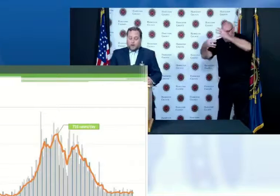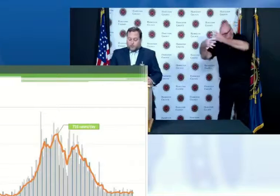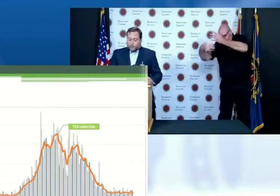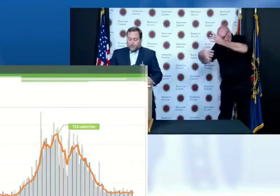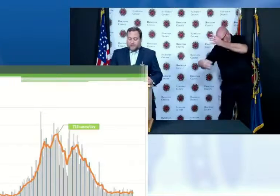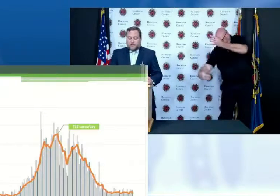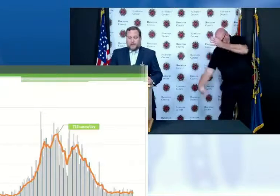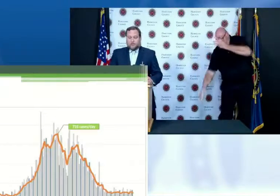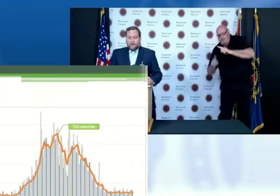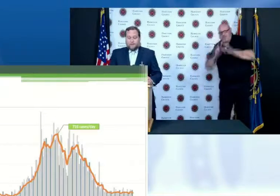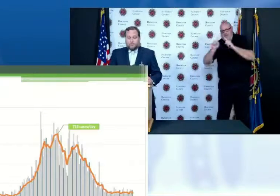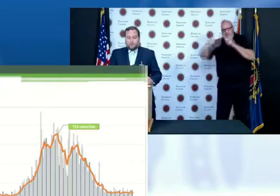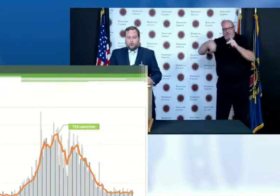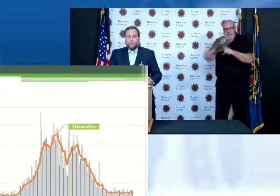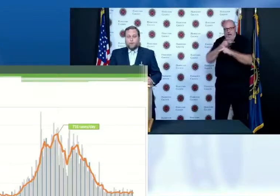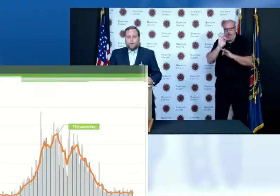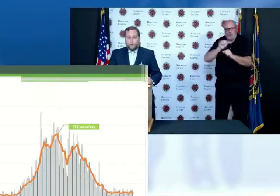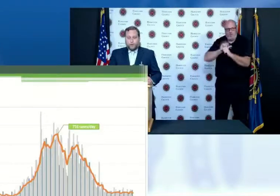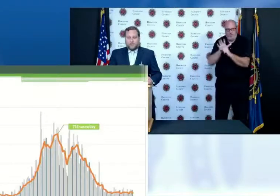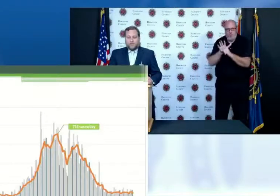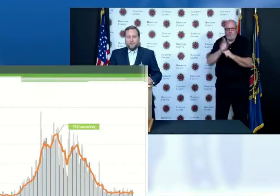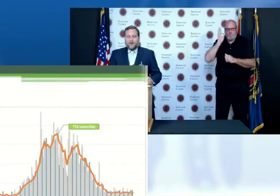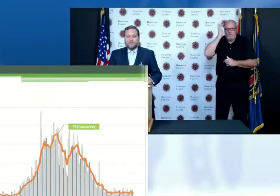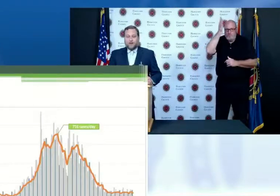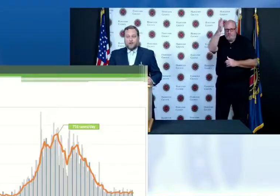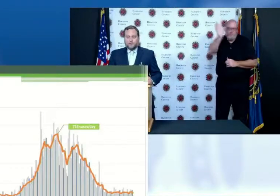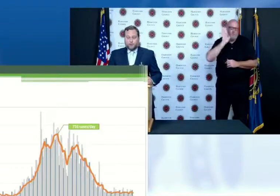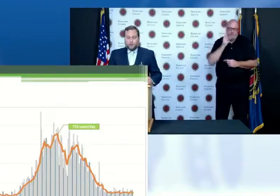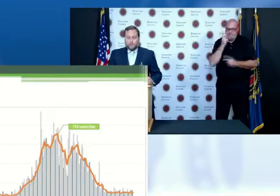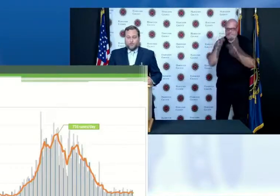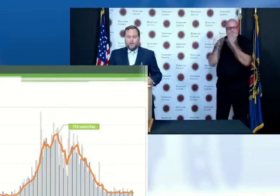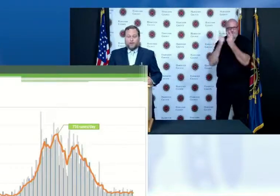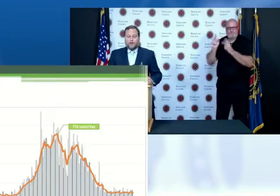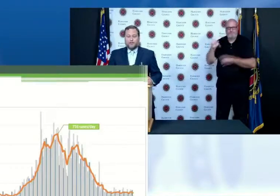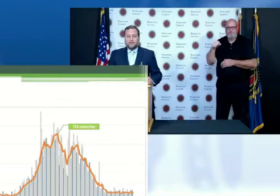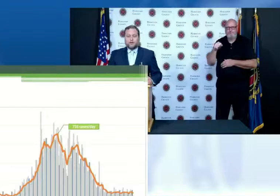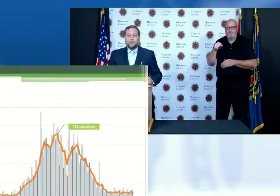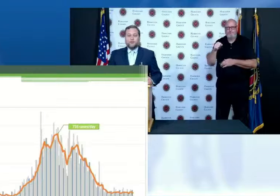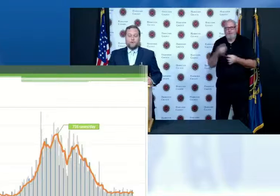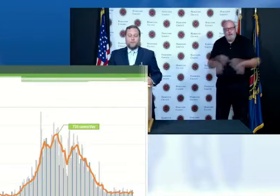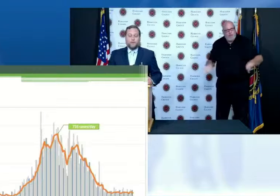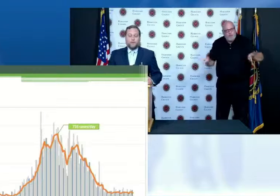so it's a super important to get vaccinated soon so that we can continue to build immunity